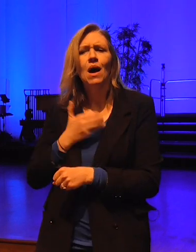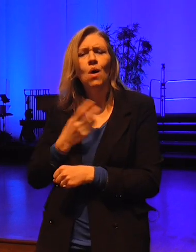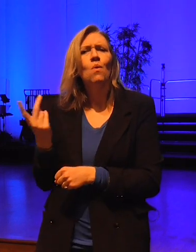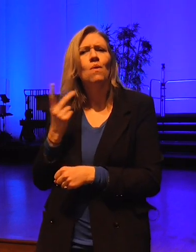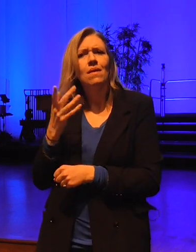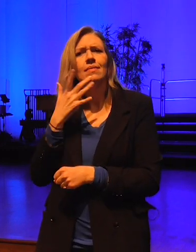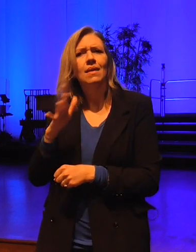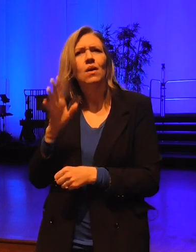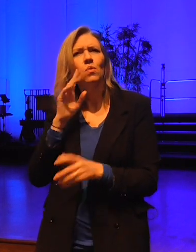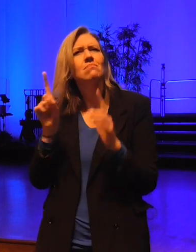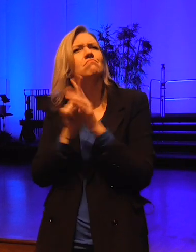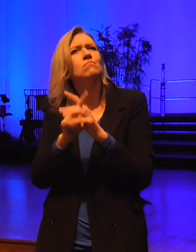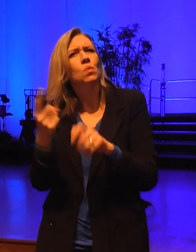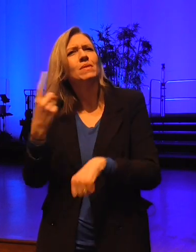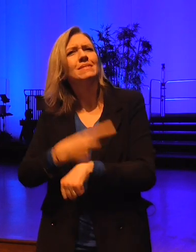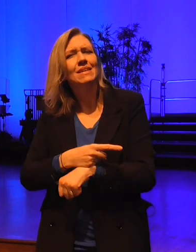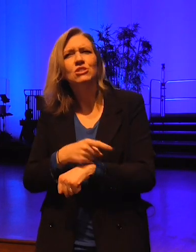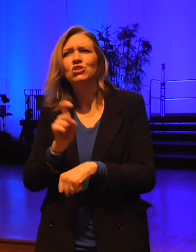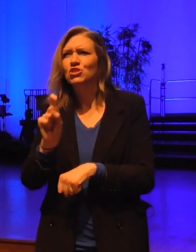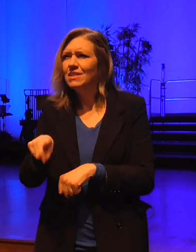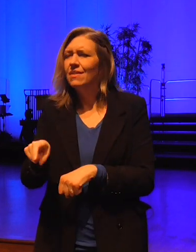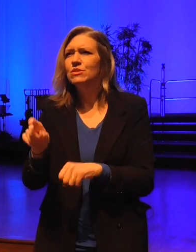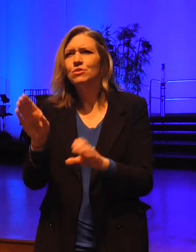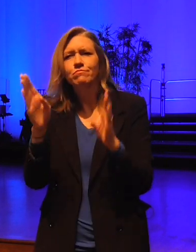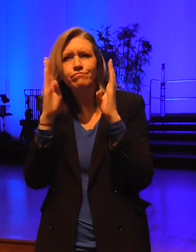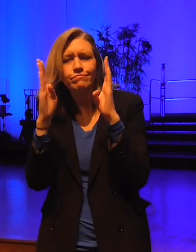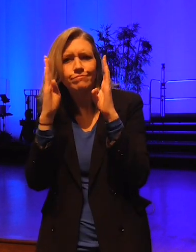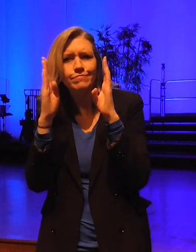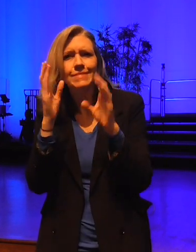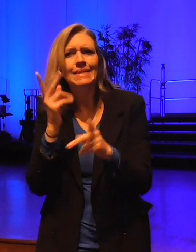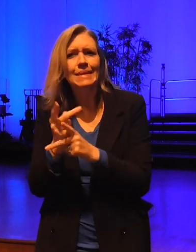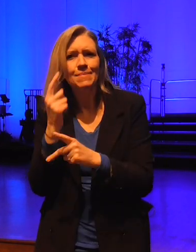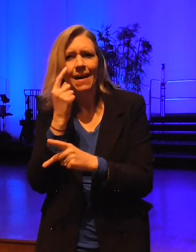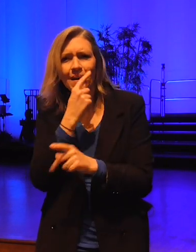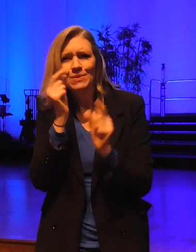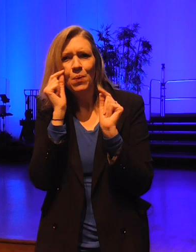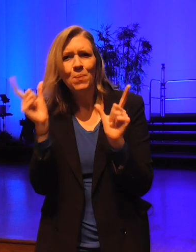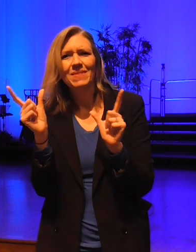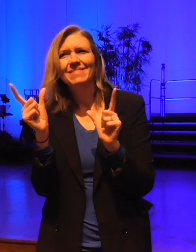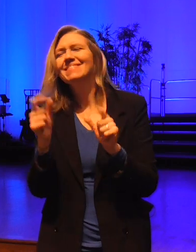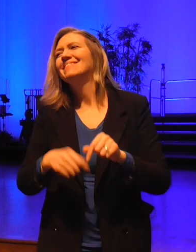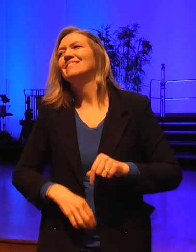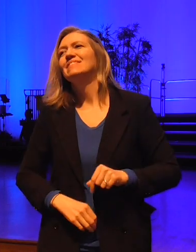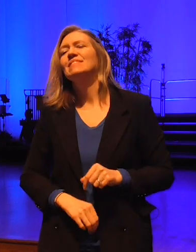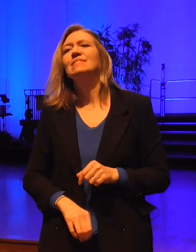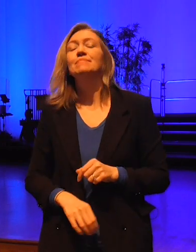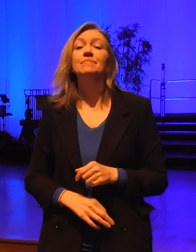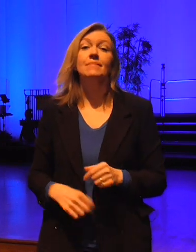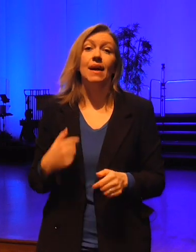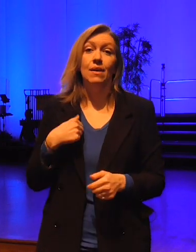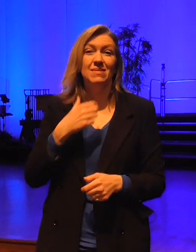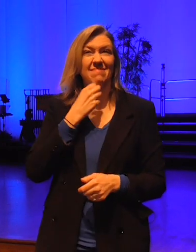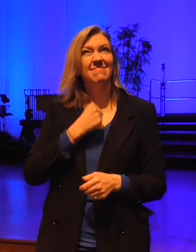to keep our eyes open and being perhaps 13 when I watched it that's that bus is